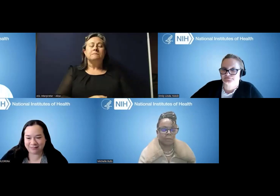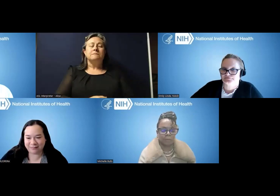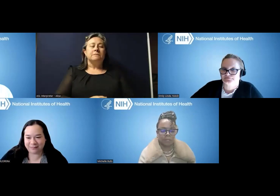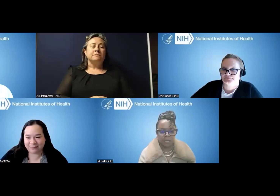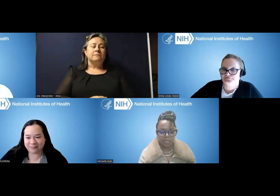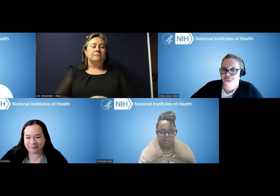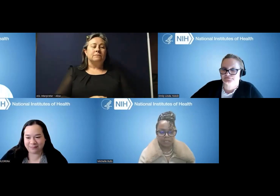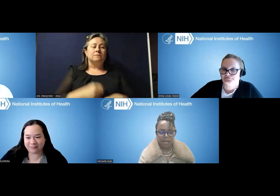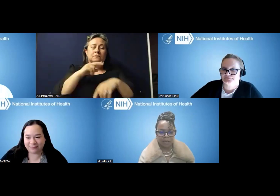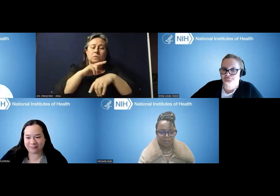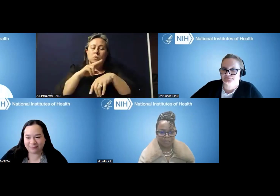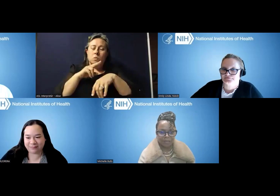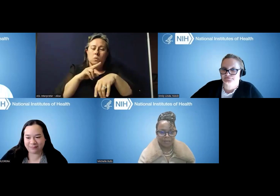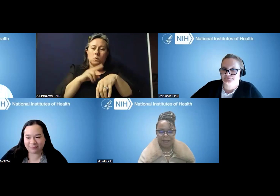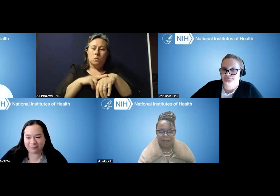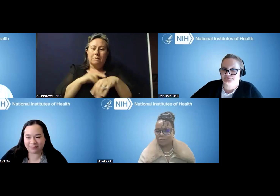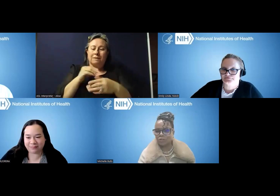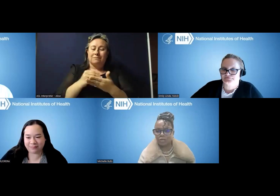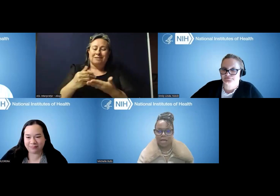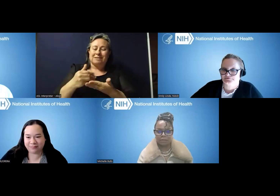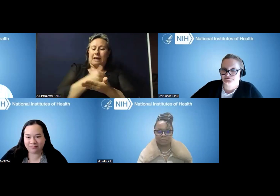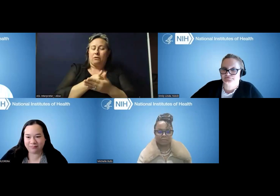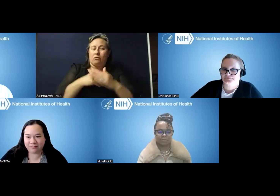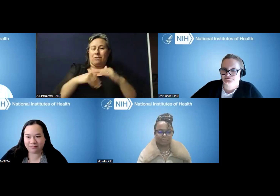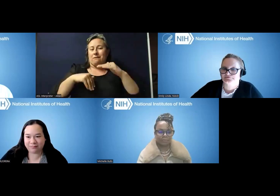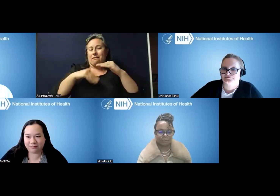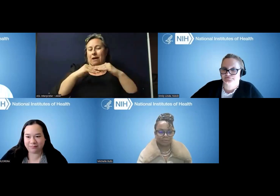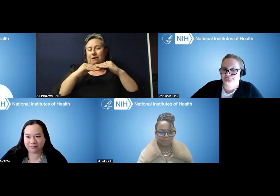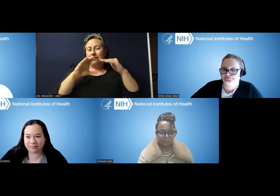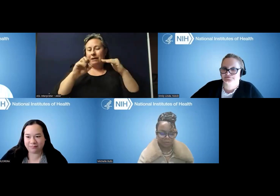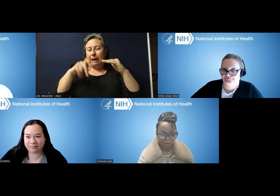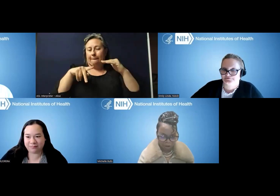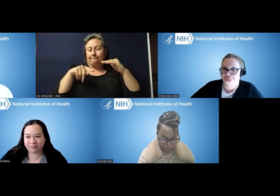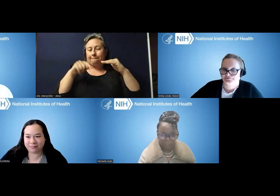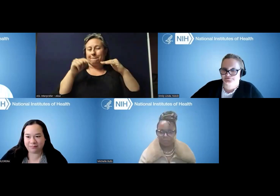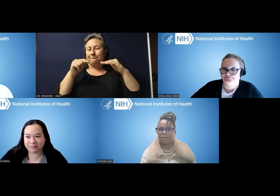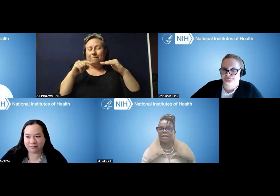Typically, salary caps are not cost-shared, right?